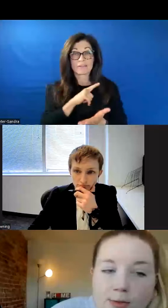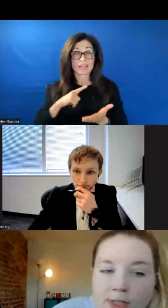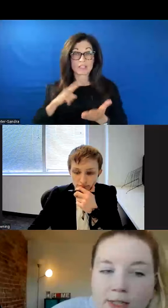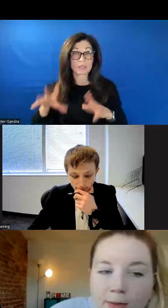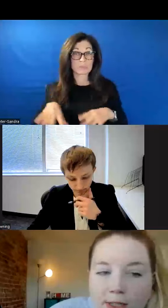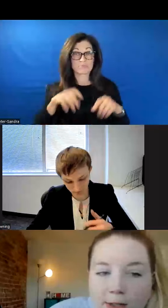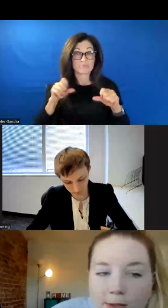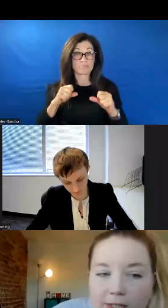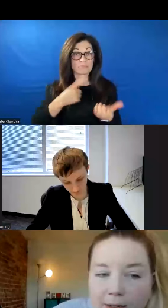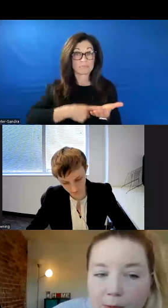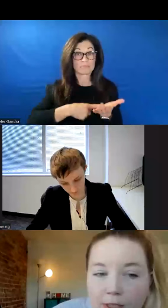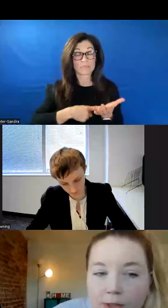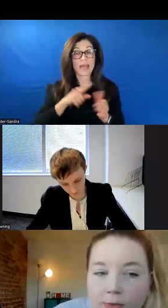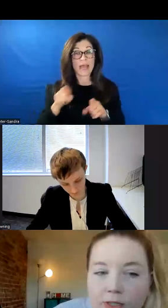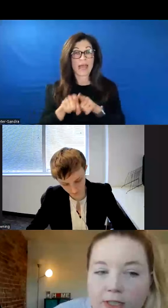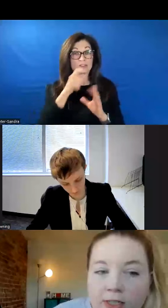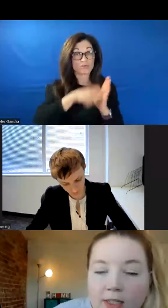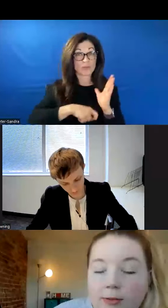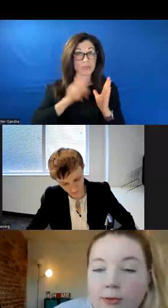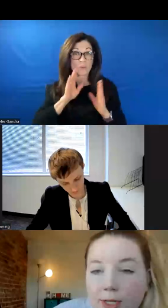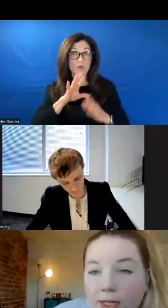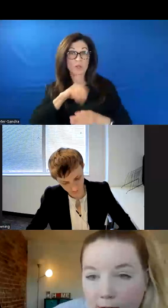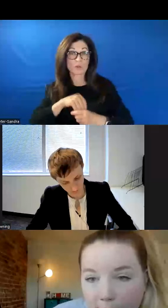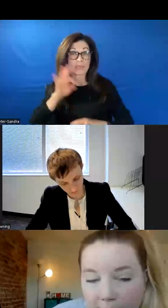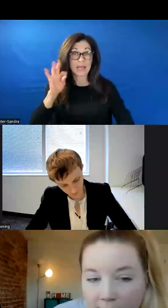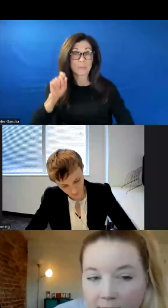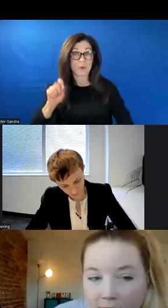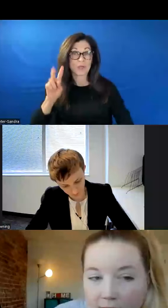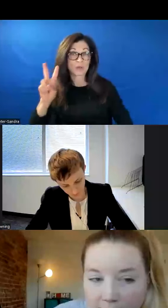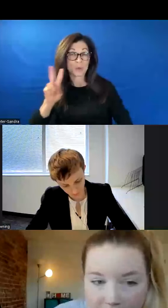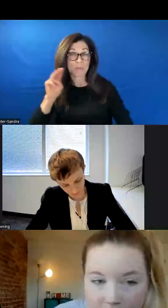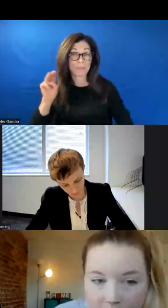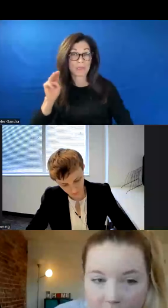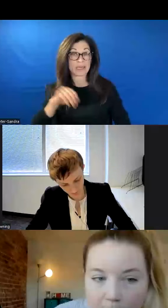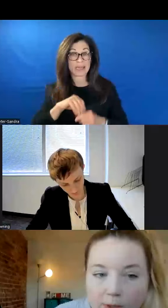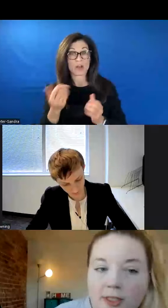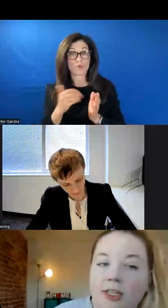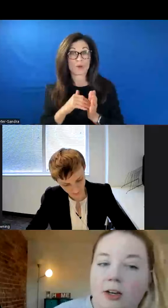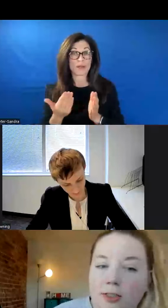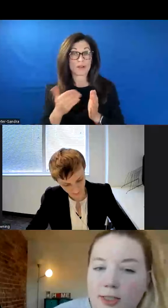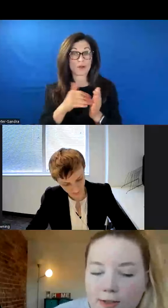IT IS 9.2 MILLION IN RECURRING FUNDING TO SUPPORT THE CENTER